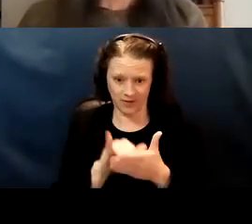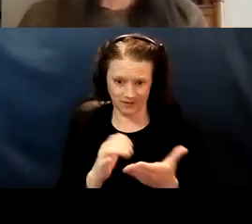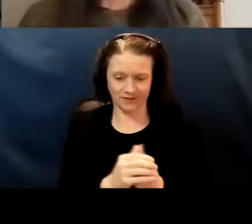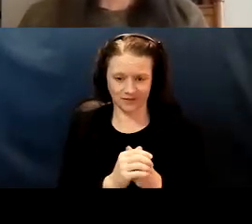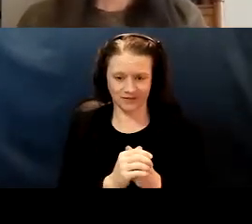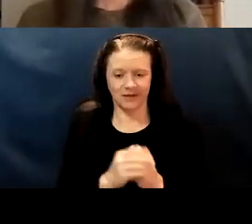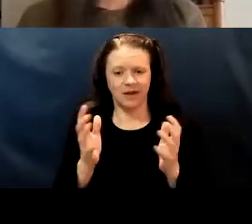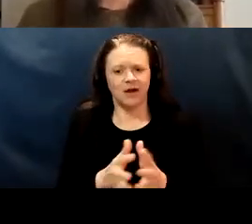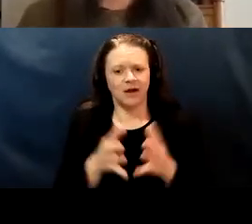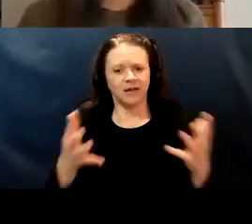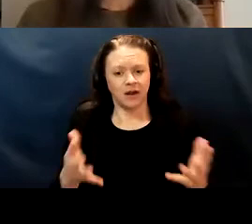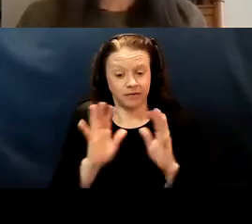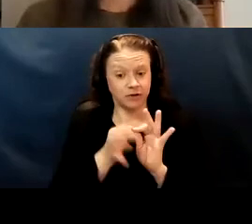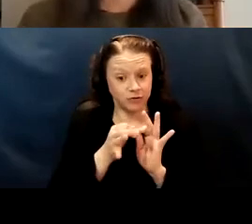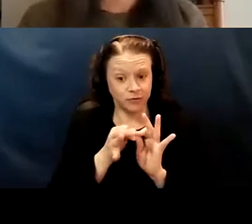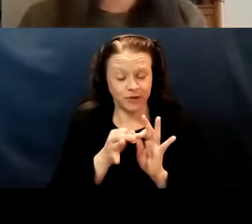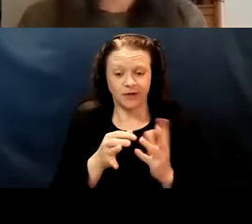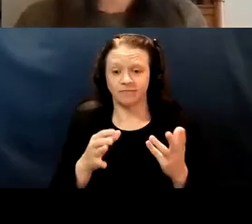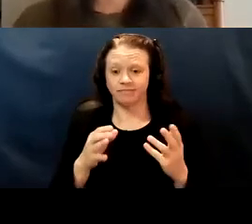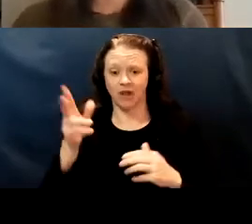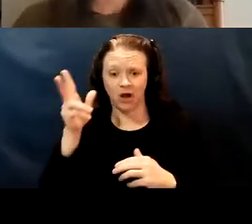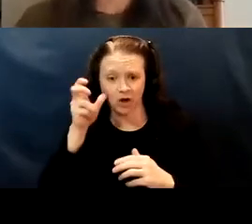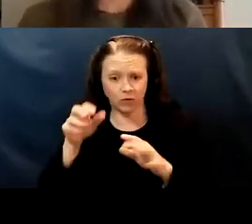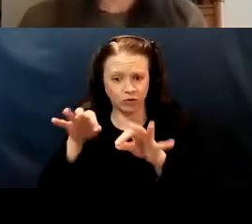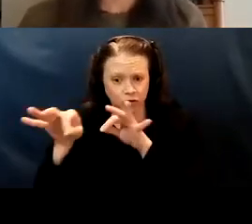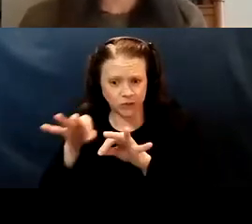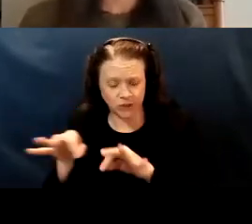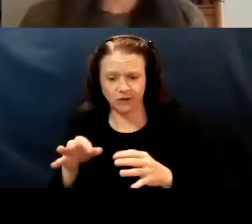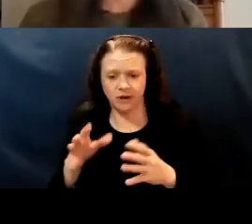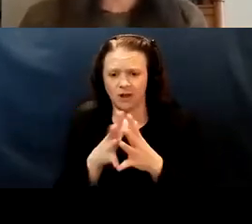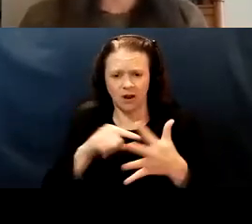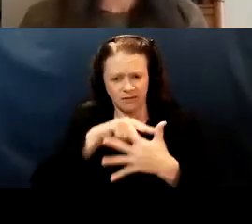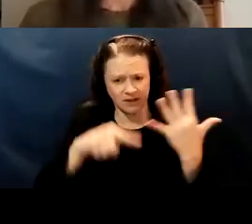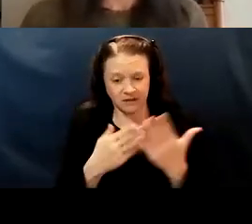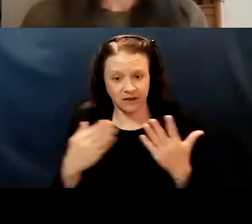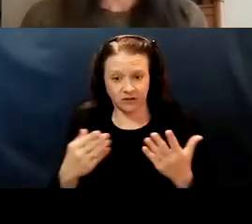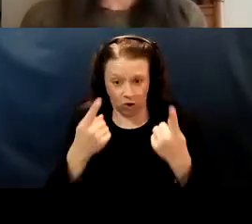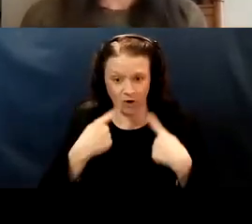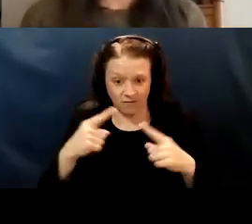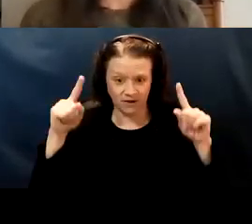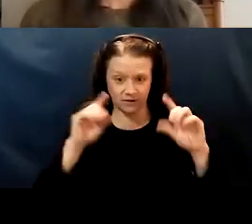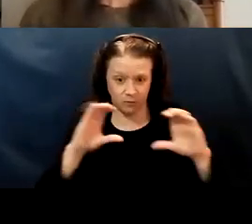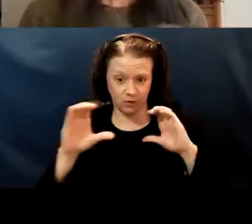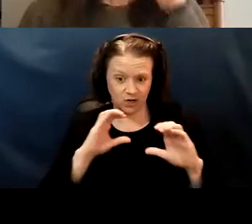Because a lot of the interpretation, audio description, a lot of these different pieces are effective communication. So we're going